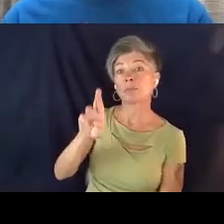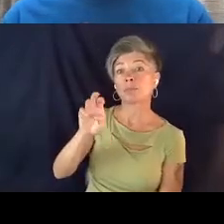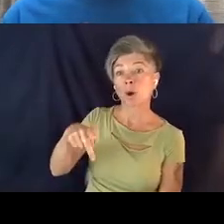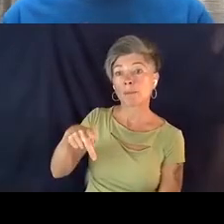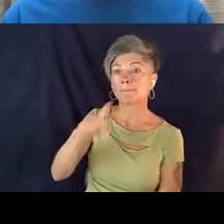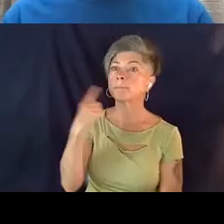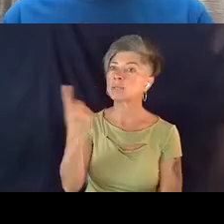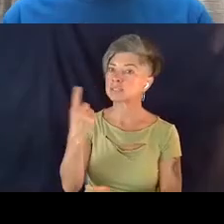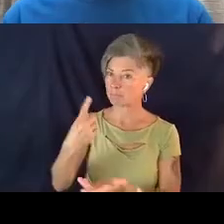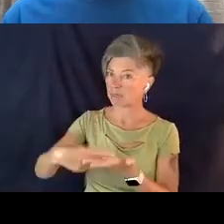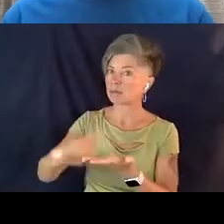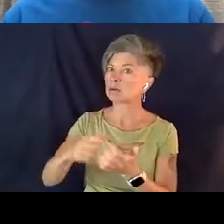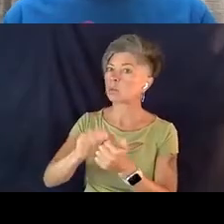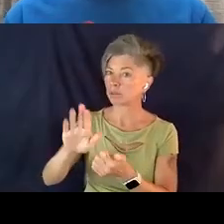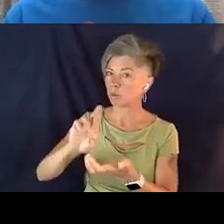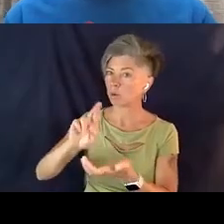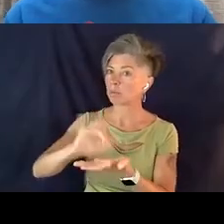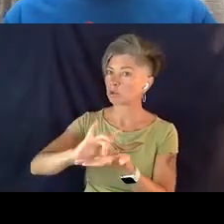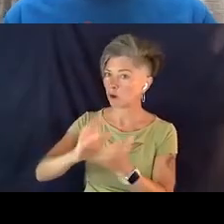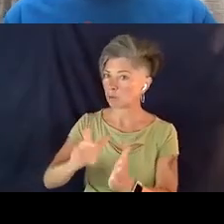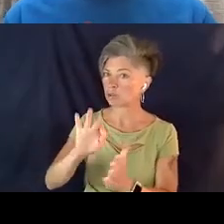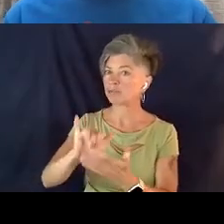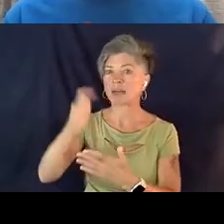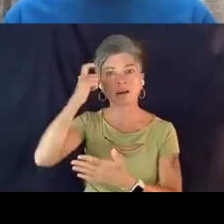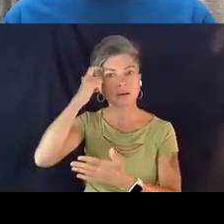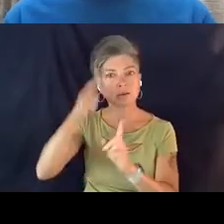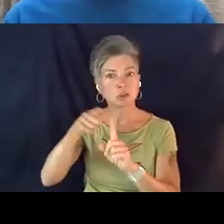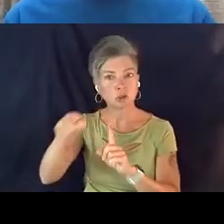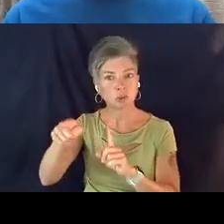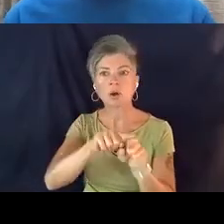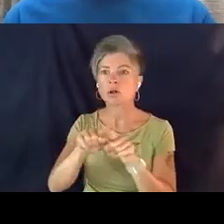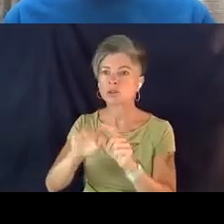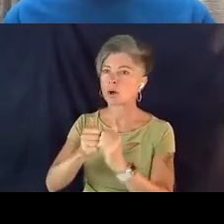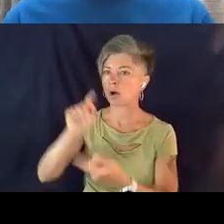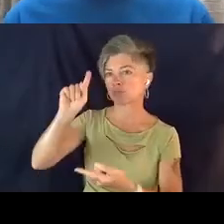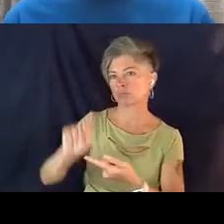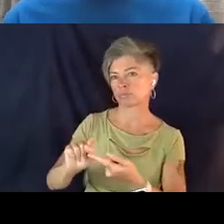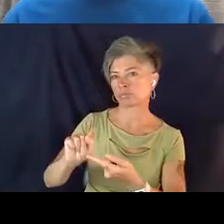if that makes most sense for you. Also, how do you reduce STDs or the exposure or the risk?